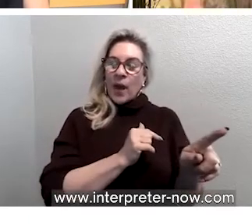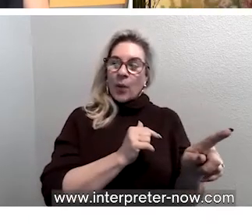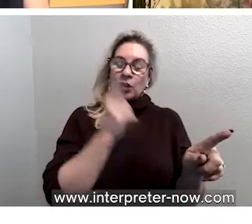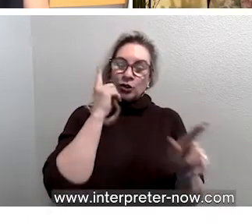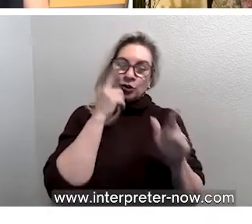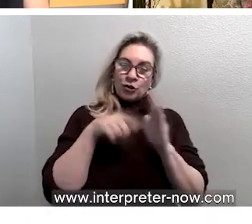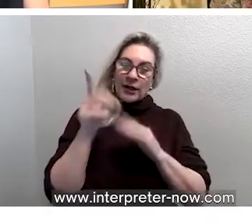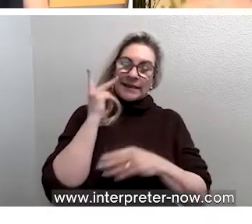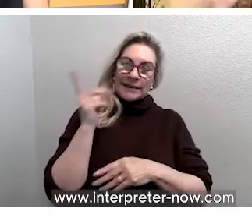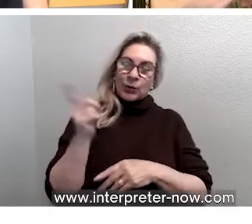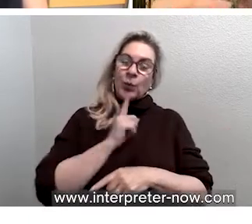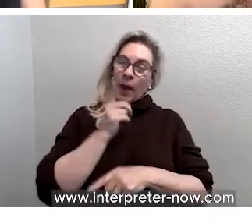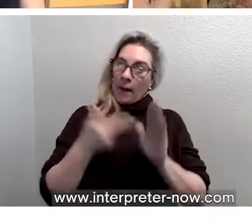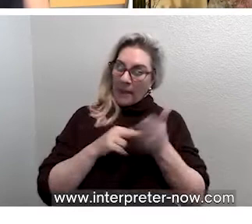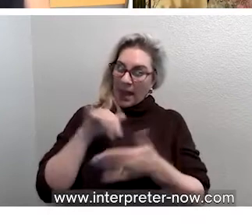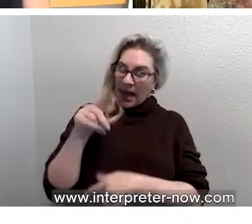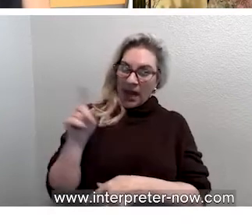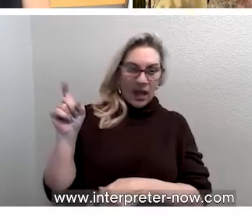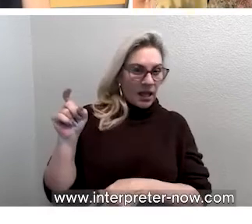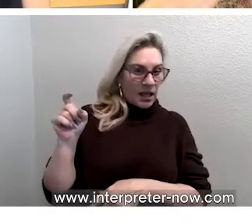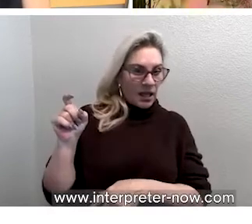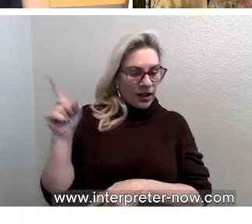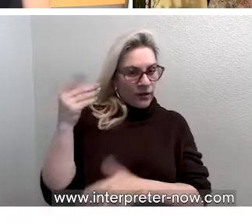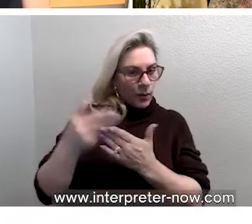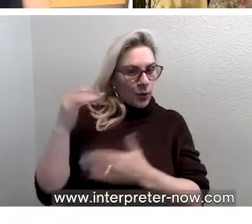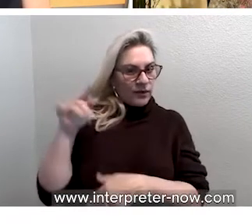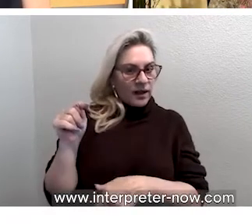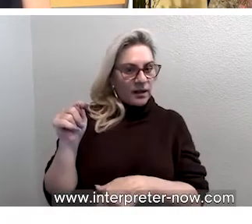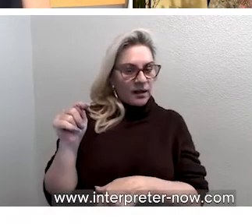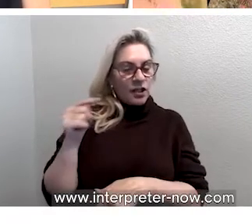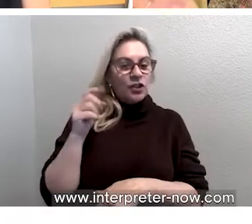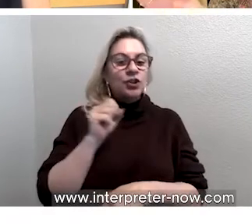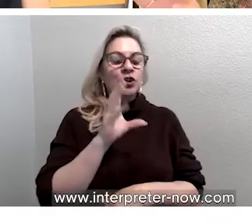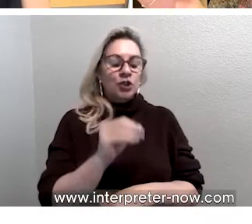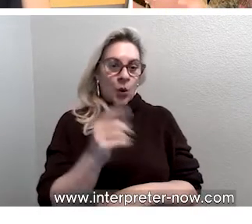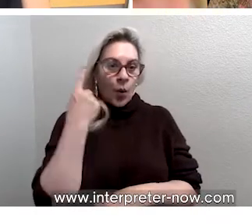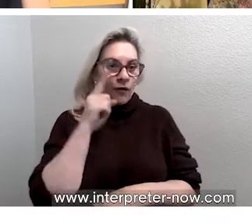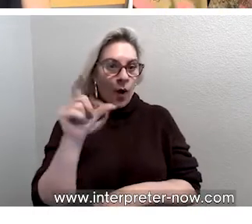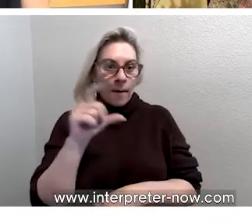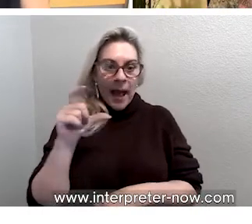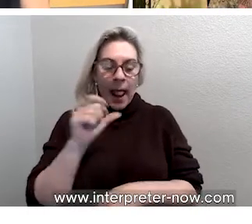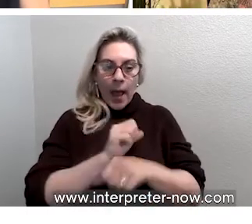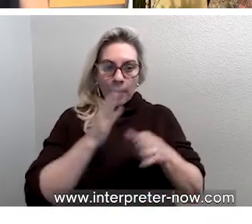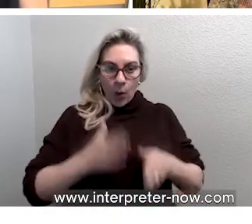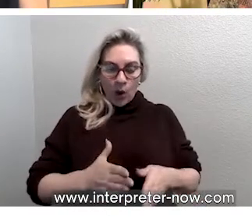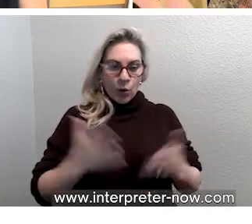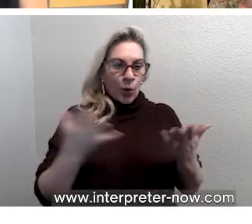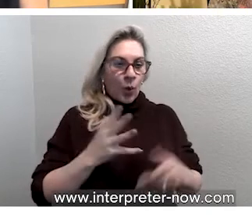You have to really mean it. So having said that, for your Muslim employees, what's going to be really amazing is if you